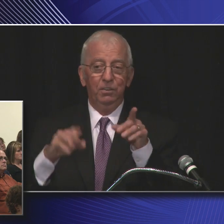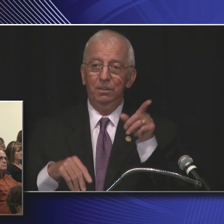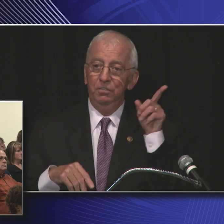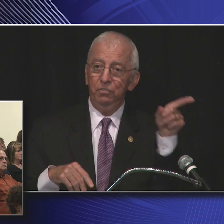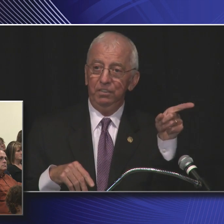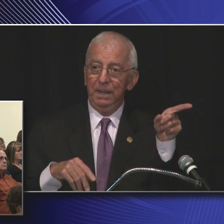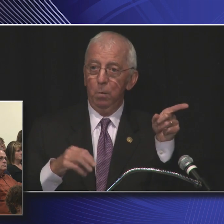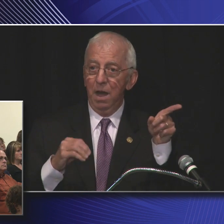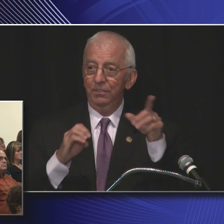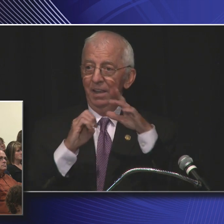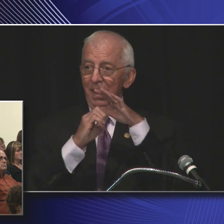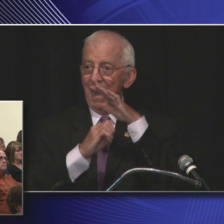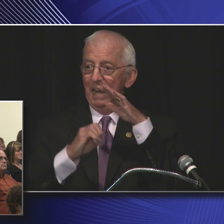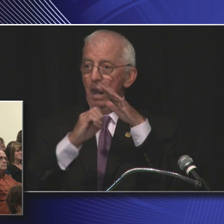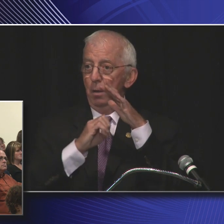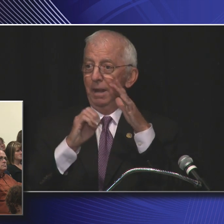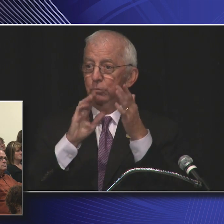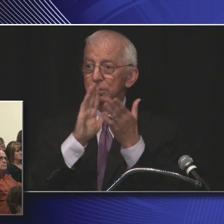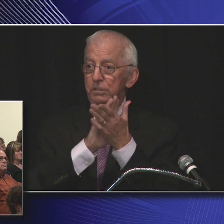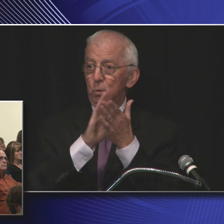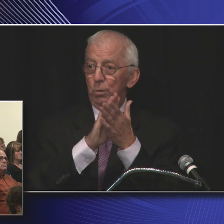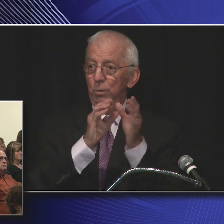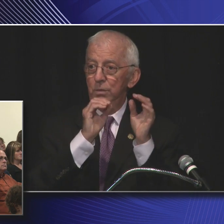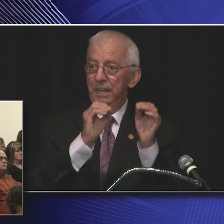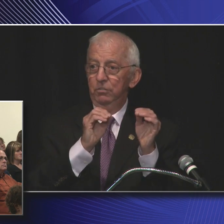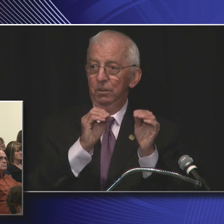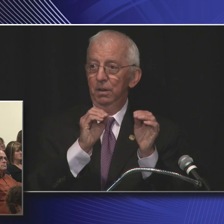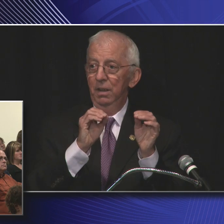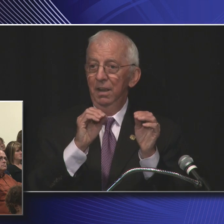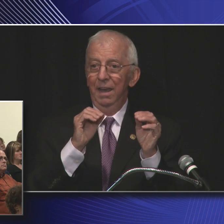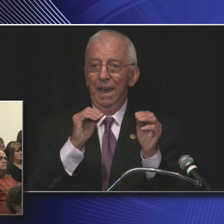and she was an elementary school teacher.